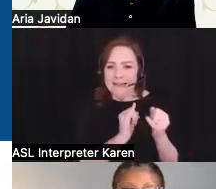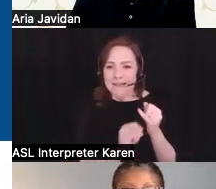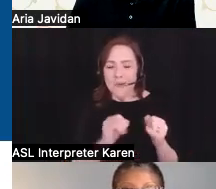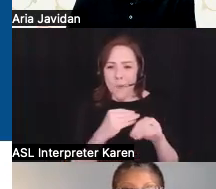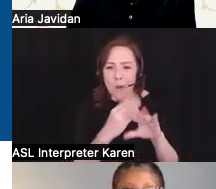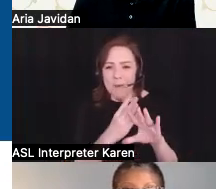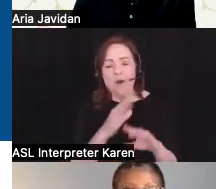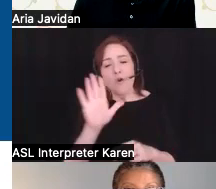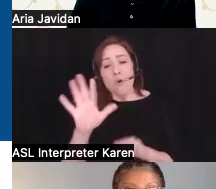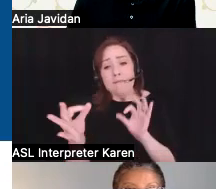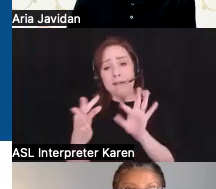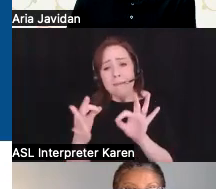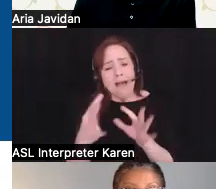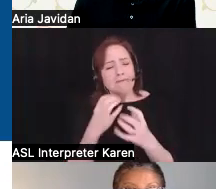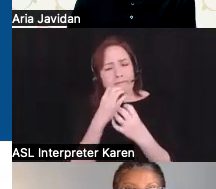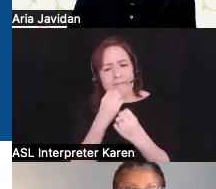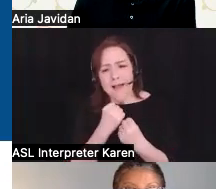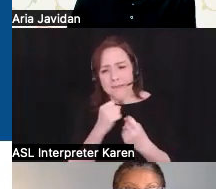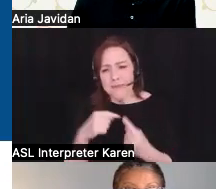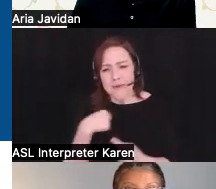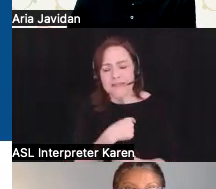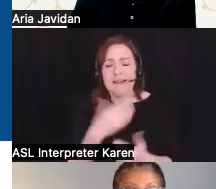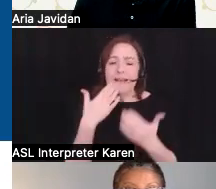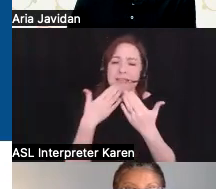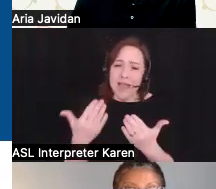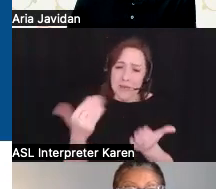thank you again to the Mid-Atlantic teleHealth Resource Center for hosting today's webinar